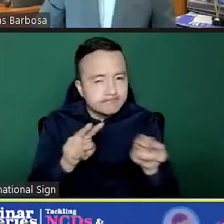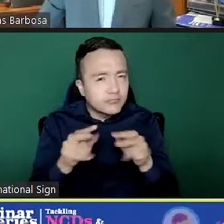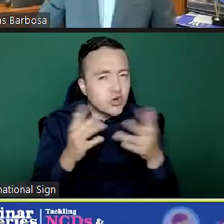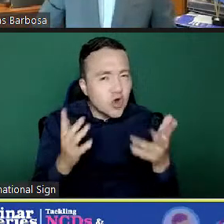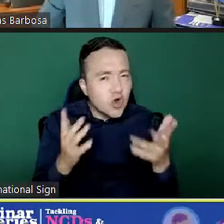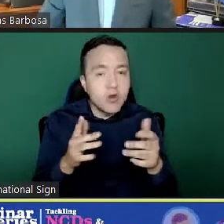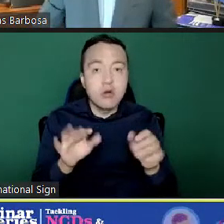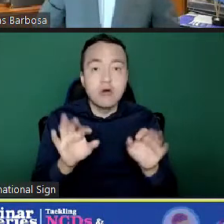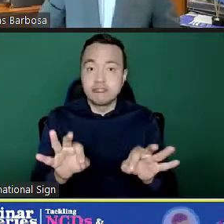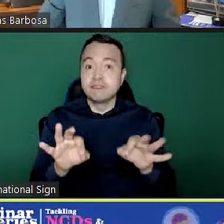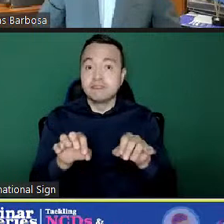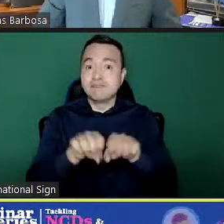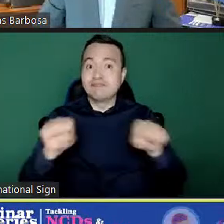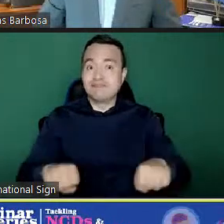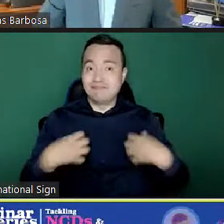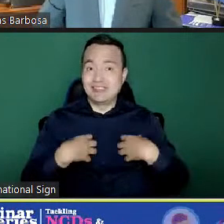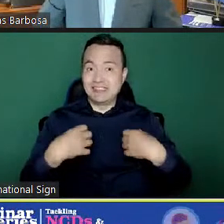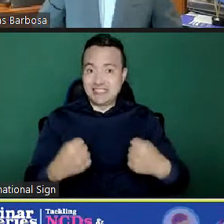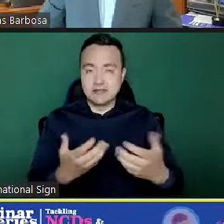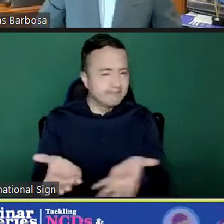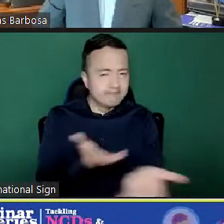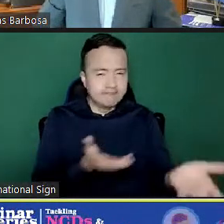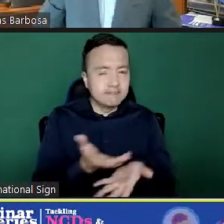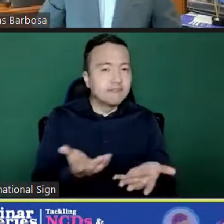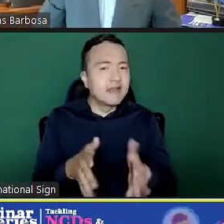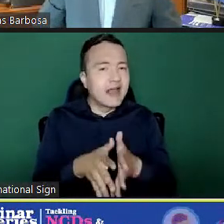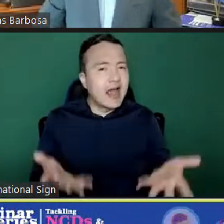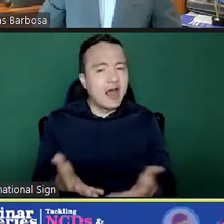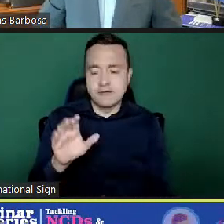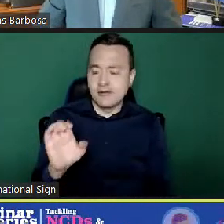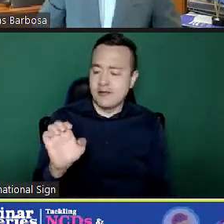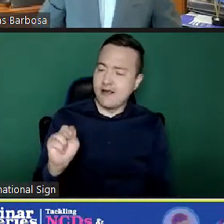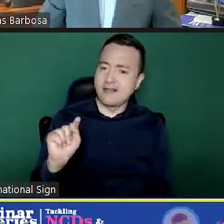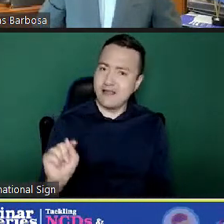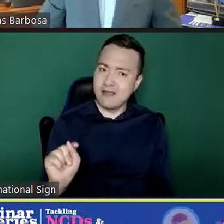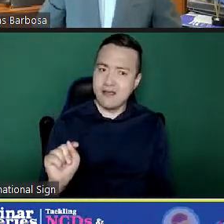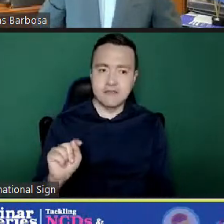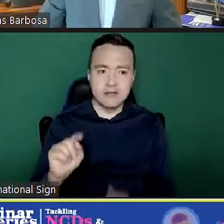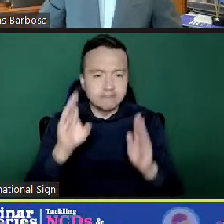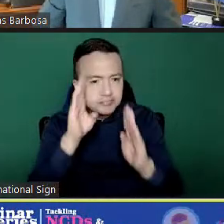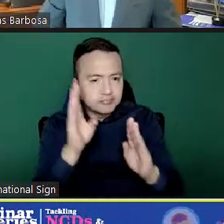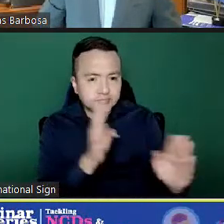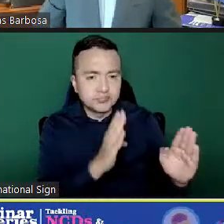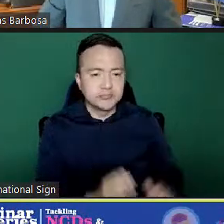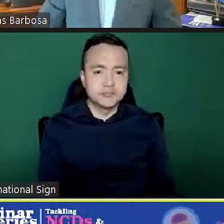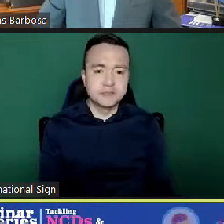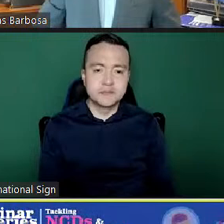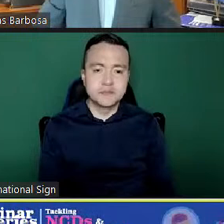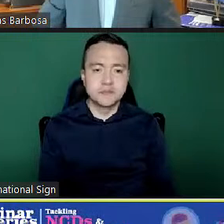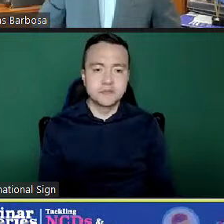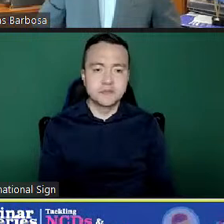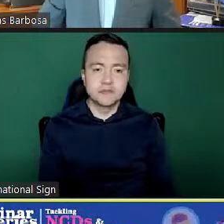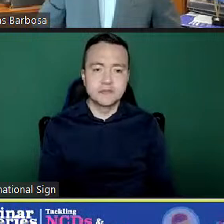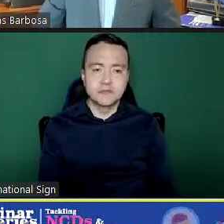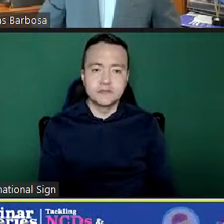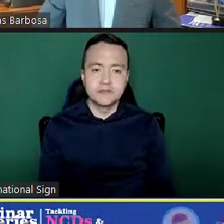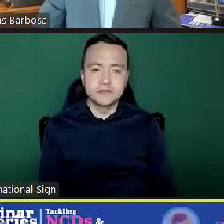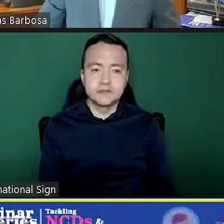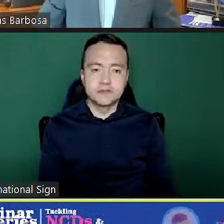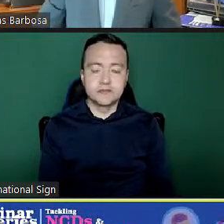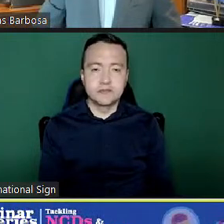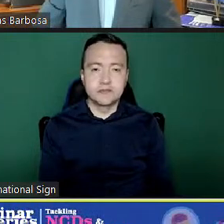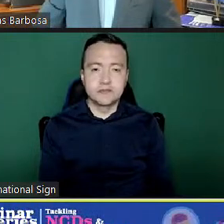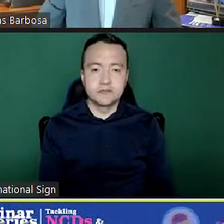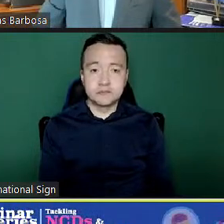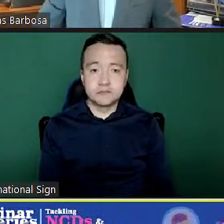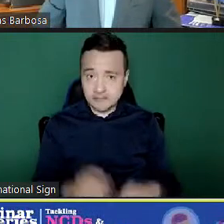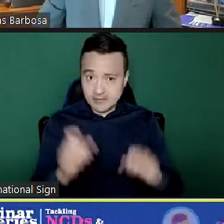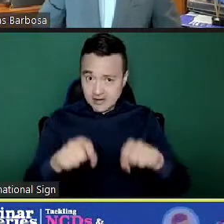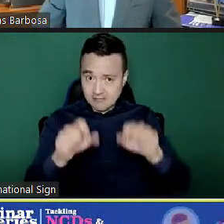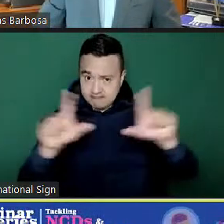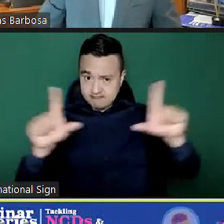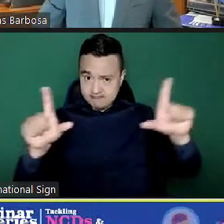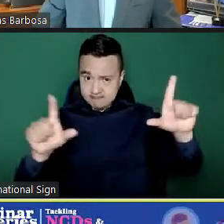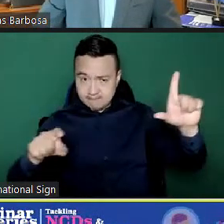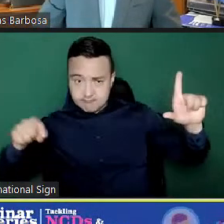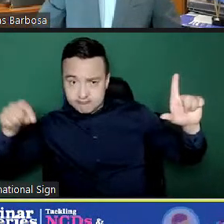If you could put it onto presentation mode, at the